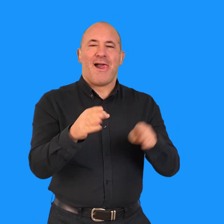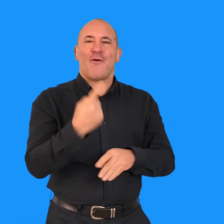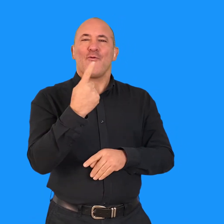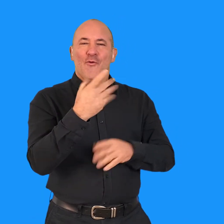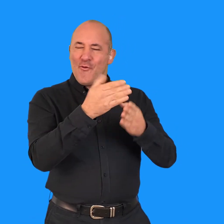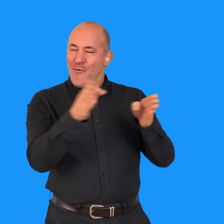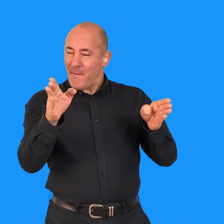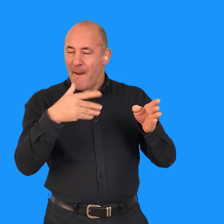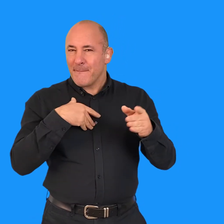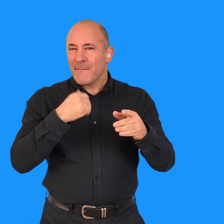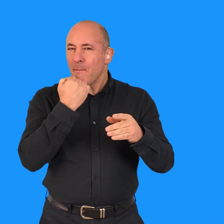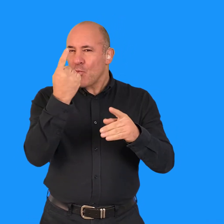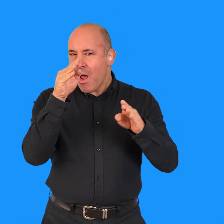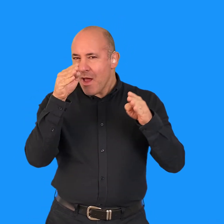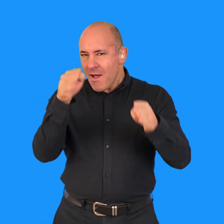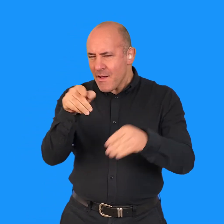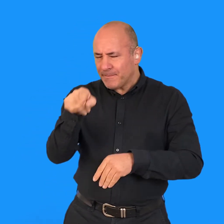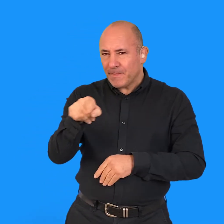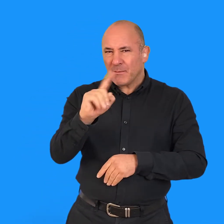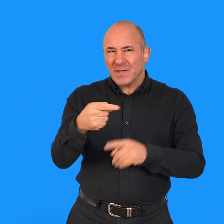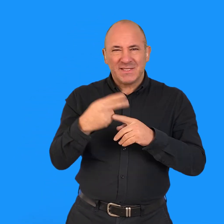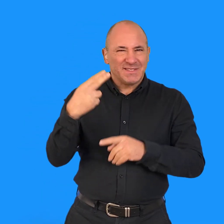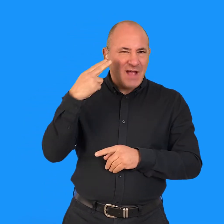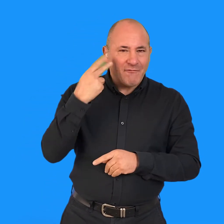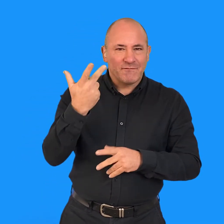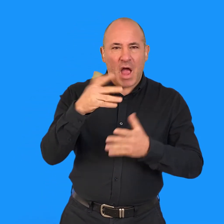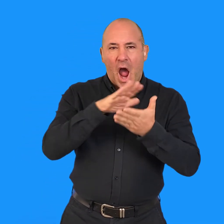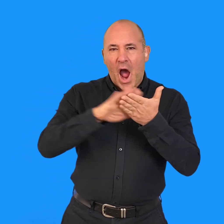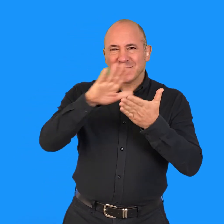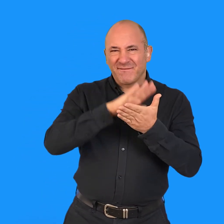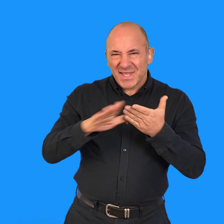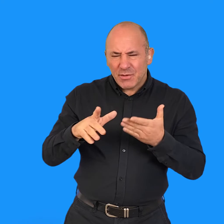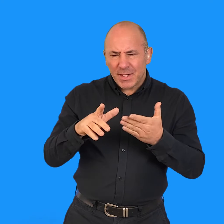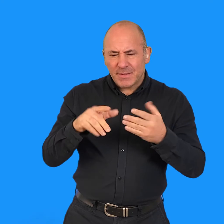but primarily we were thinking about people who are deaf or hard of hearing,